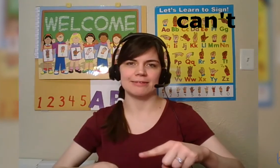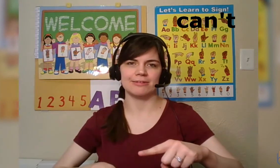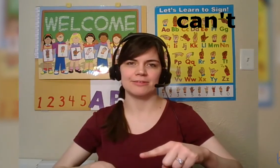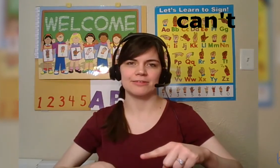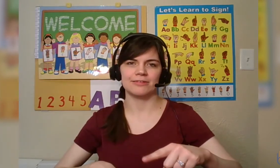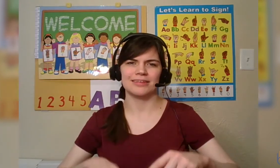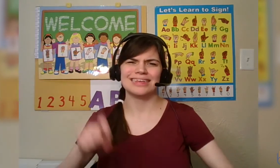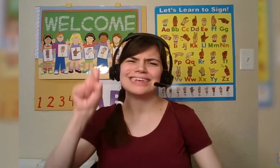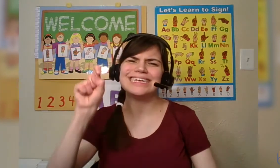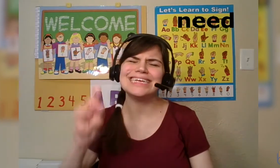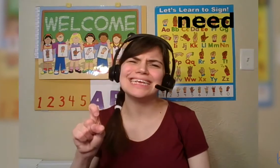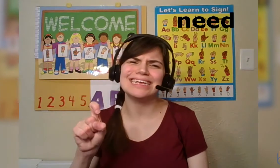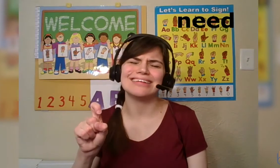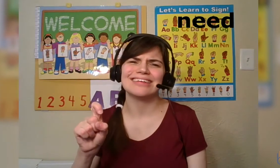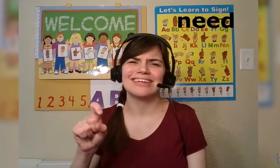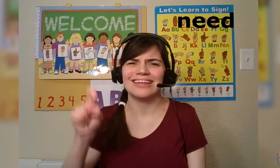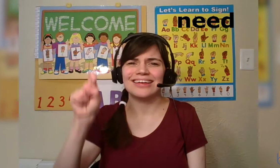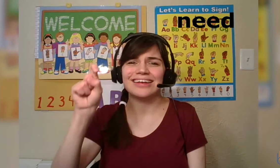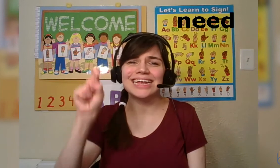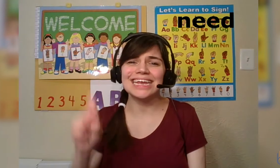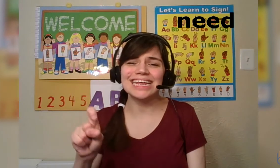Need. Need.